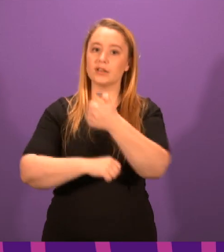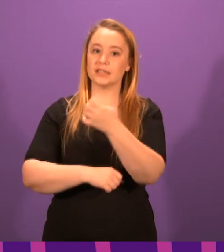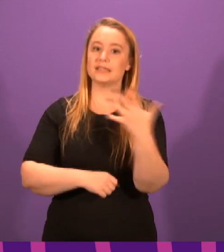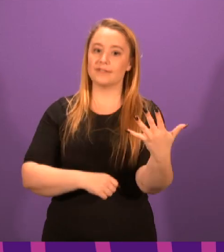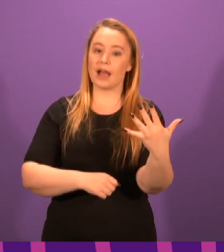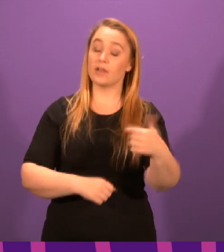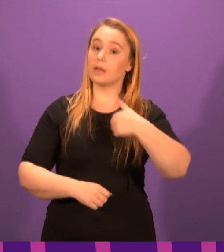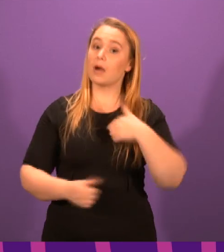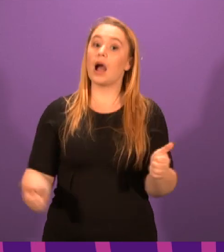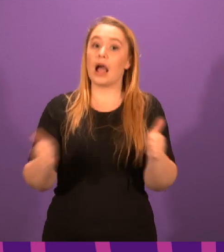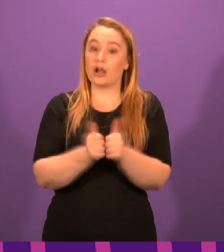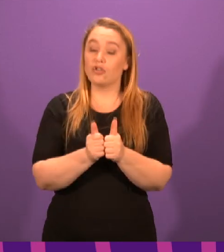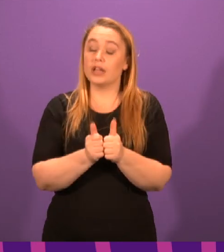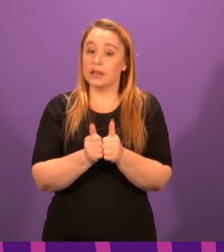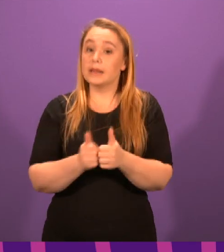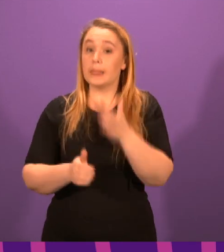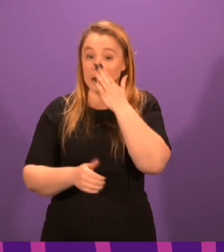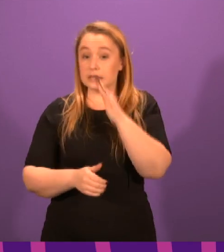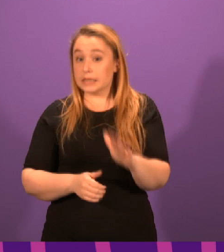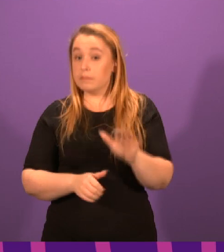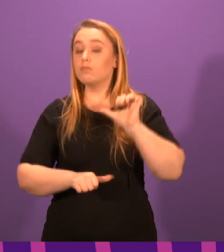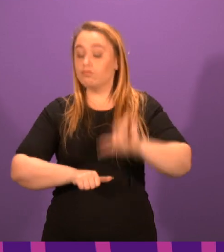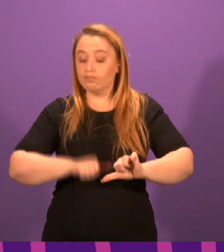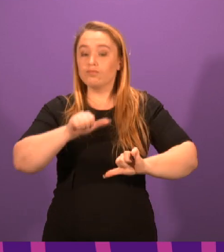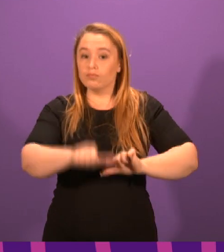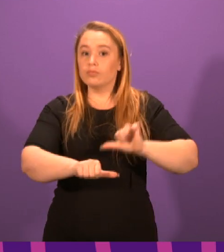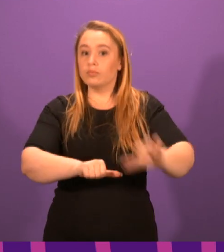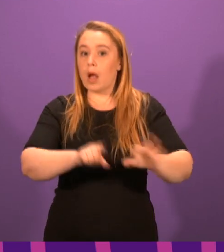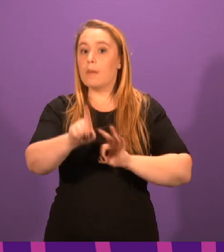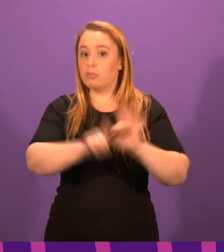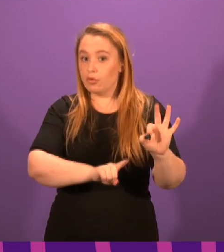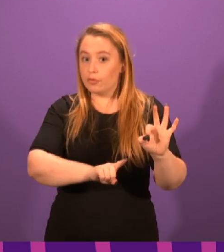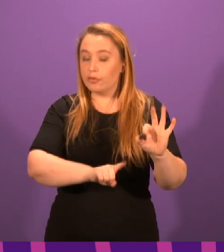agree that quite a lot of progress appears to have been made since then.